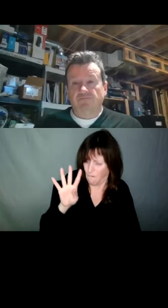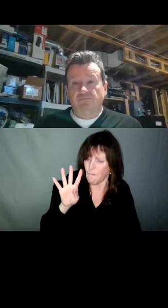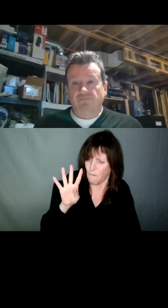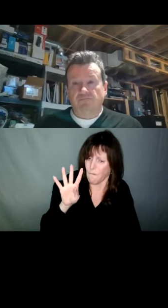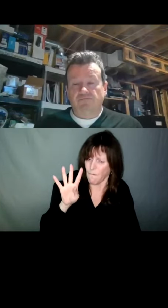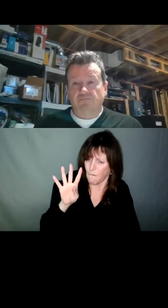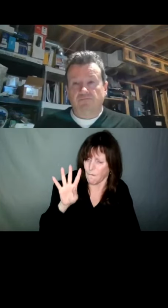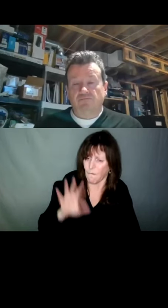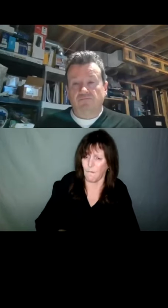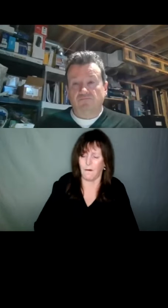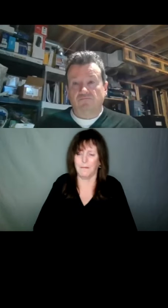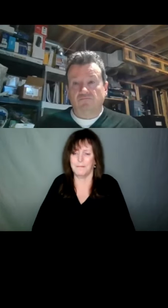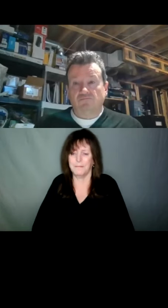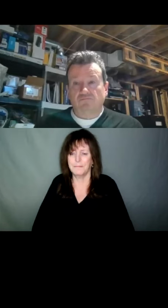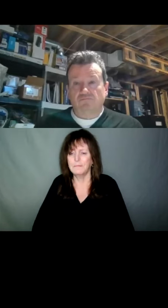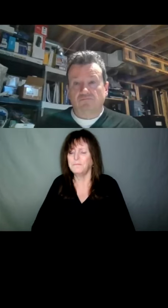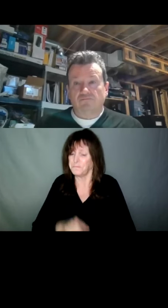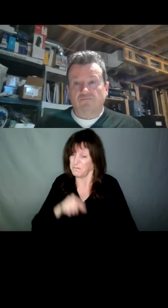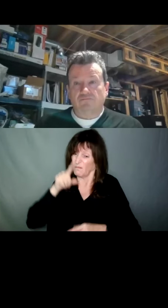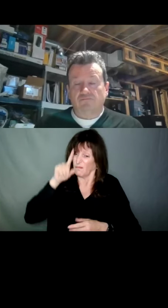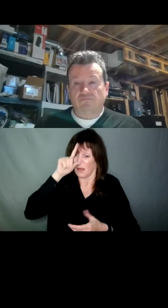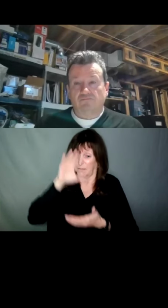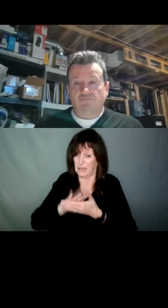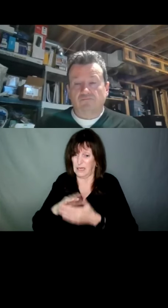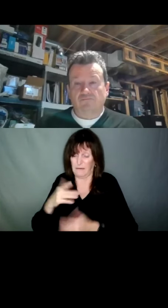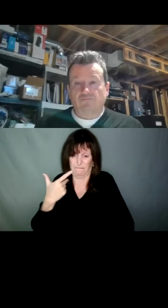, believe the vaccines are harmful, tend to work in more